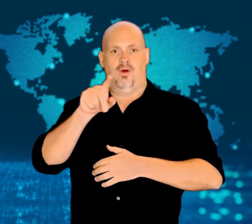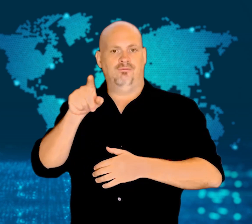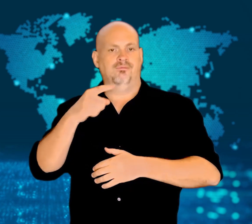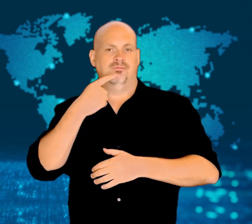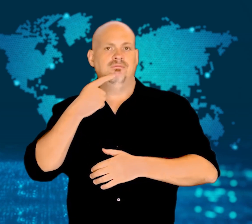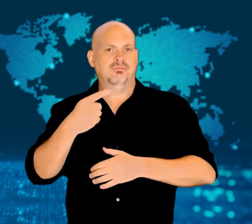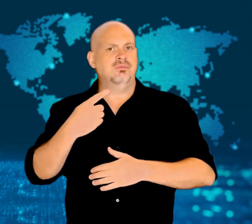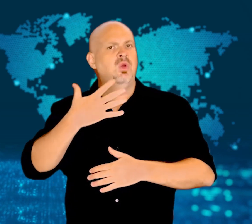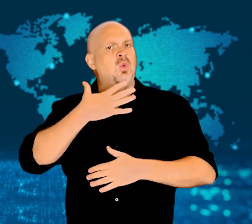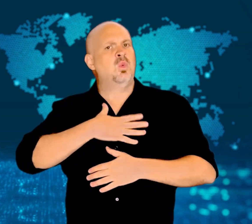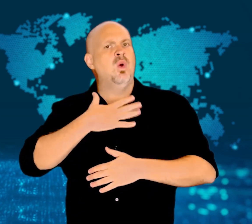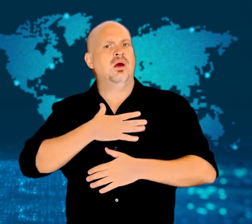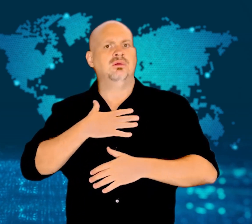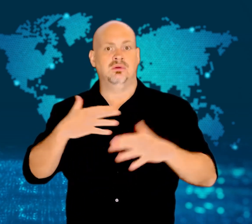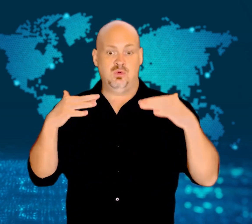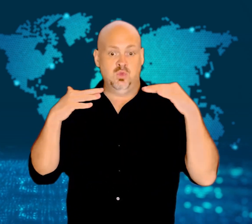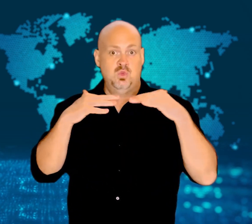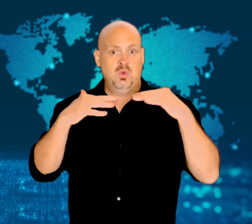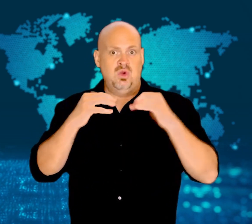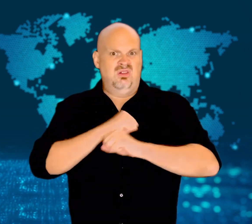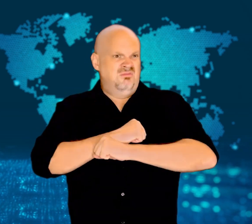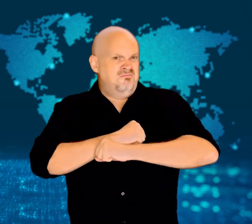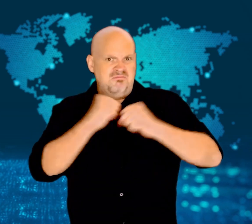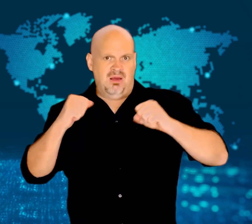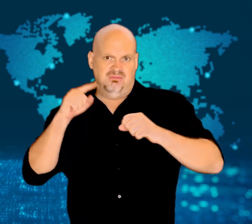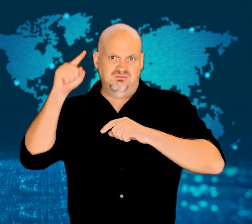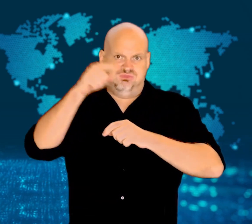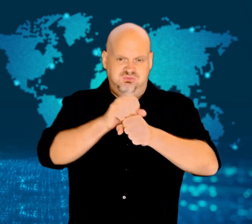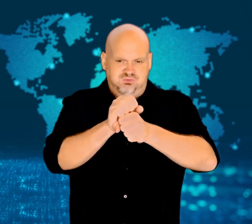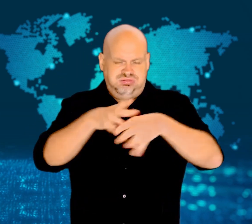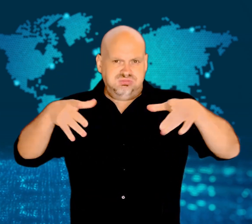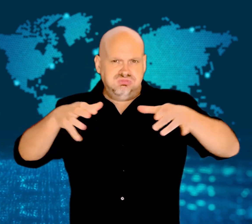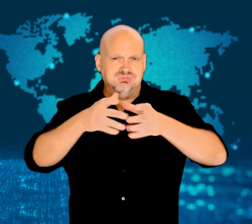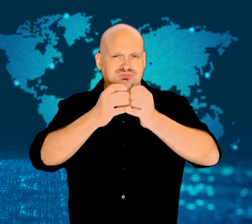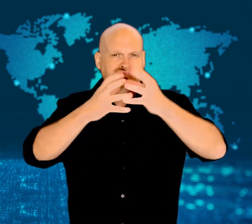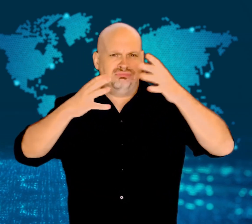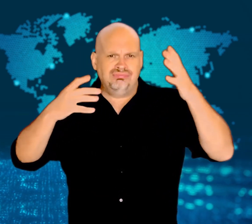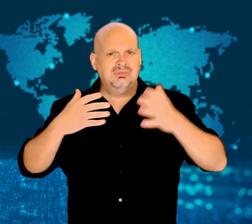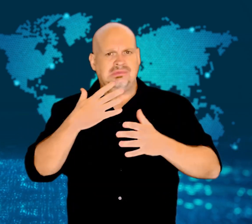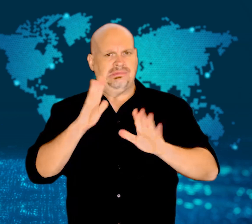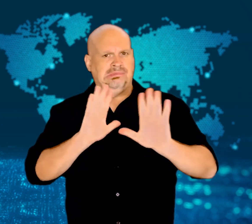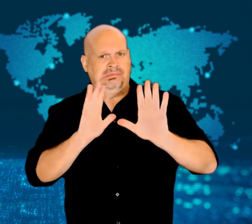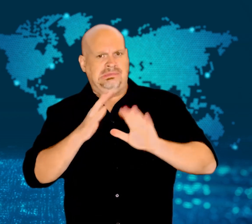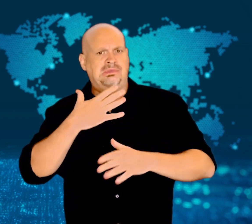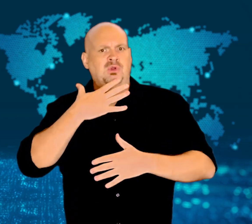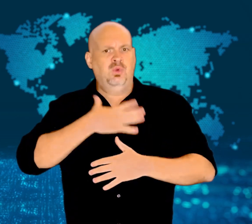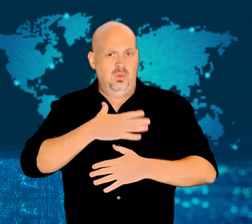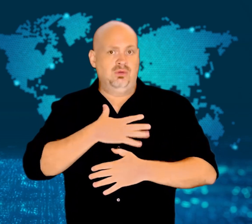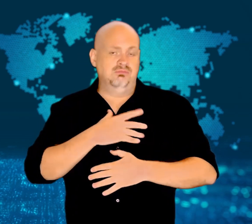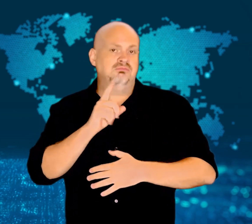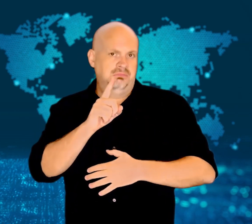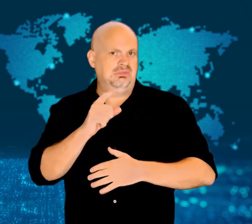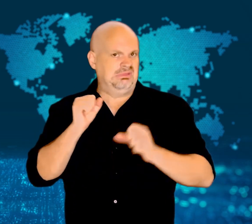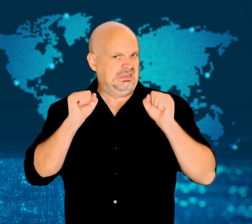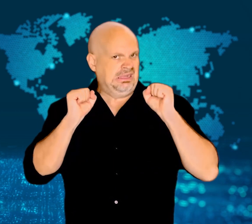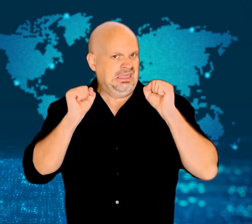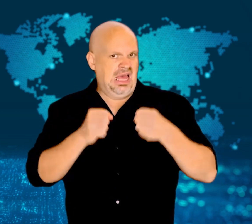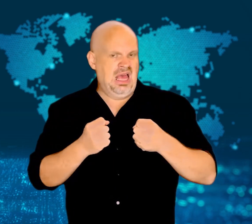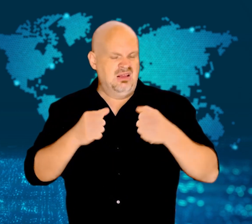Lavrov says he is working to prevent nuclear war, but warned of "serious danger".